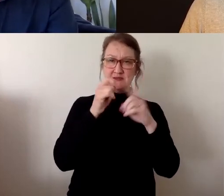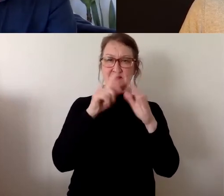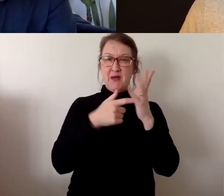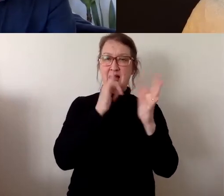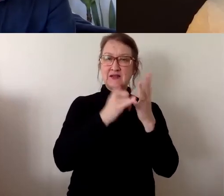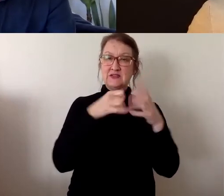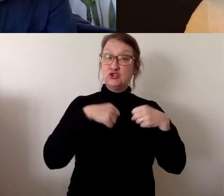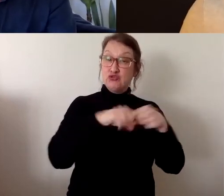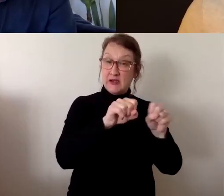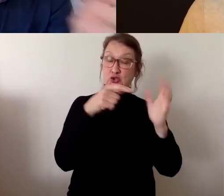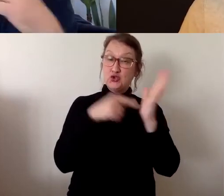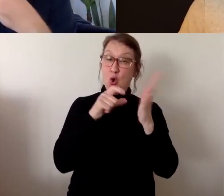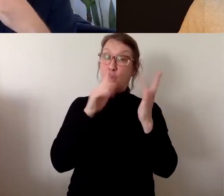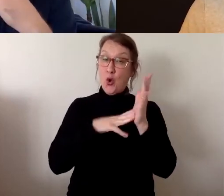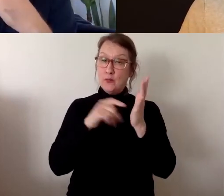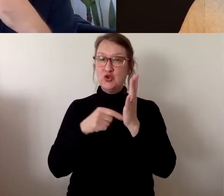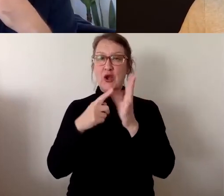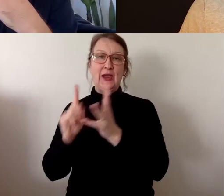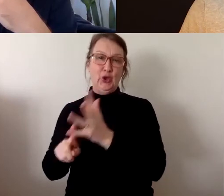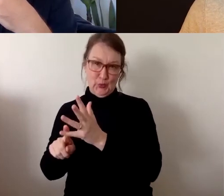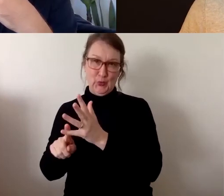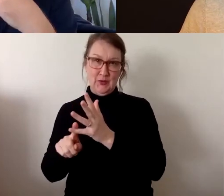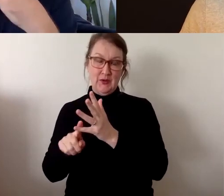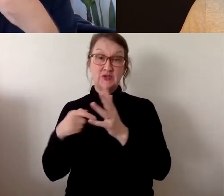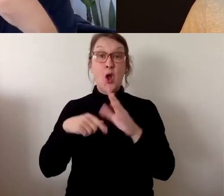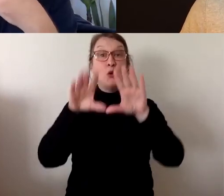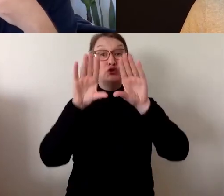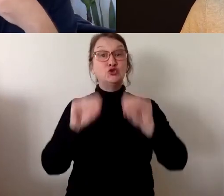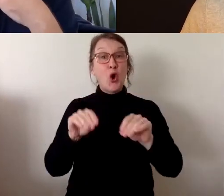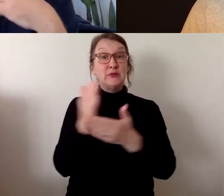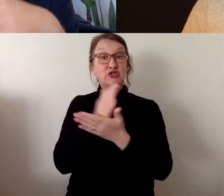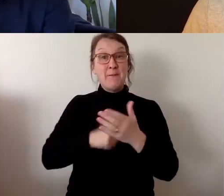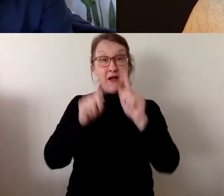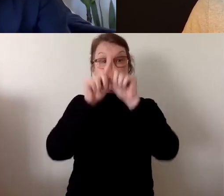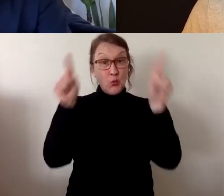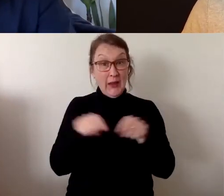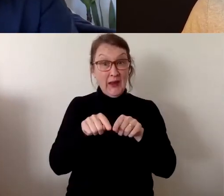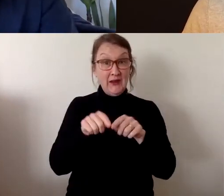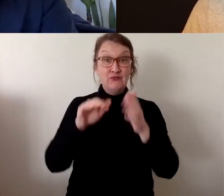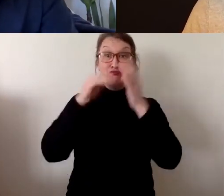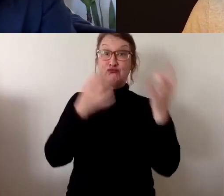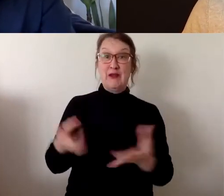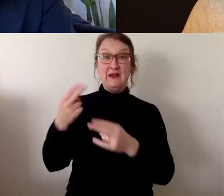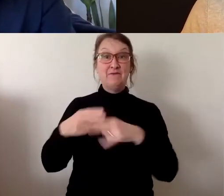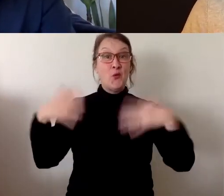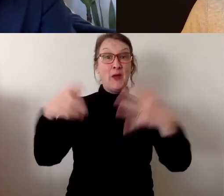stop sharing my screen now and maybe we can have a look at some of the questions that you might have. Thank you so much,